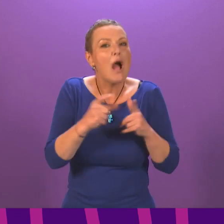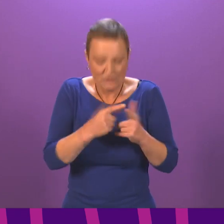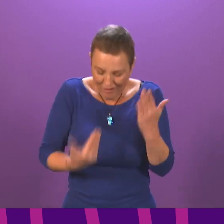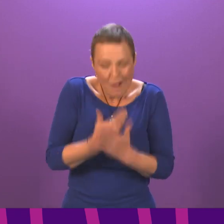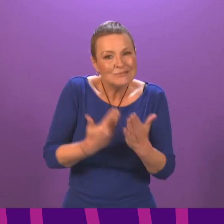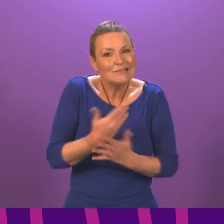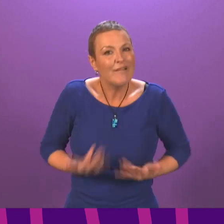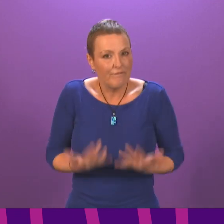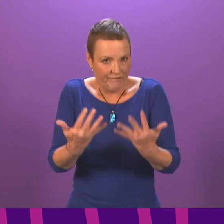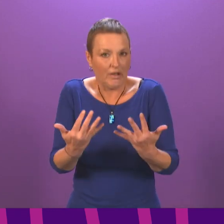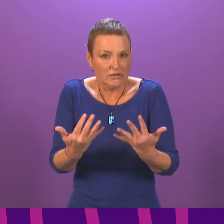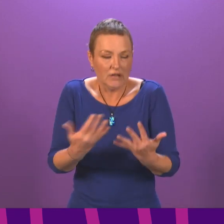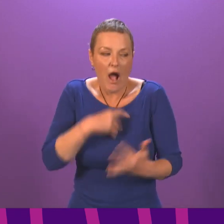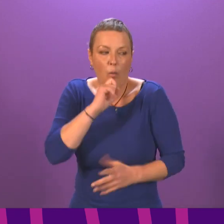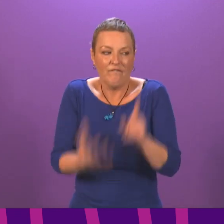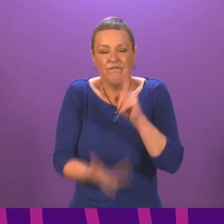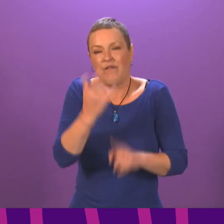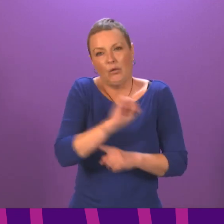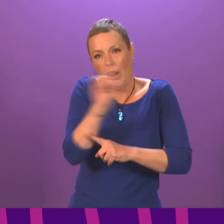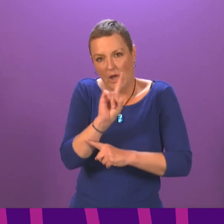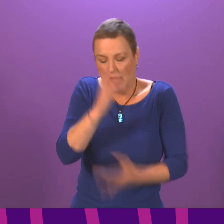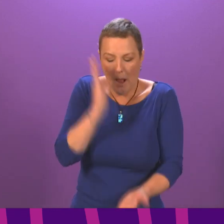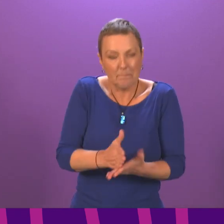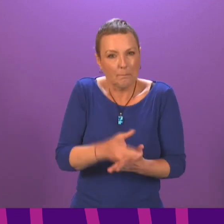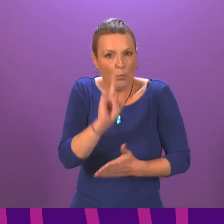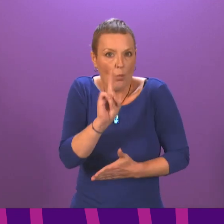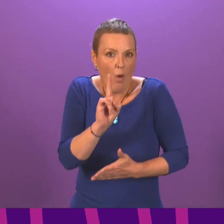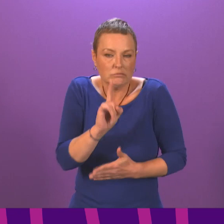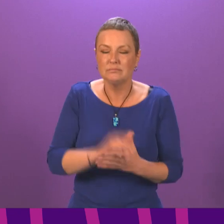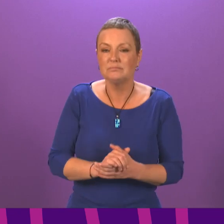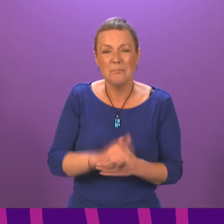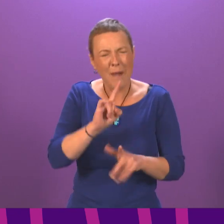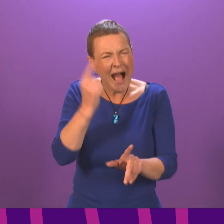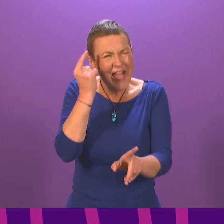of me, but I will get the most up-to-date figures later today. Certainly, until very